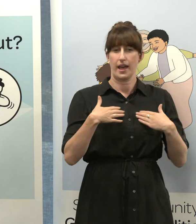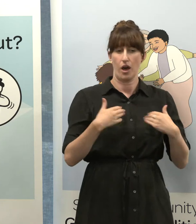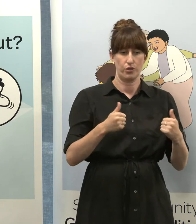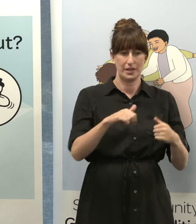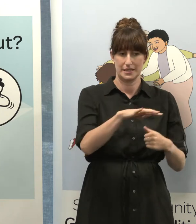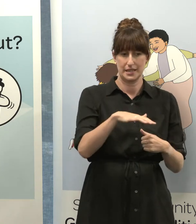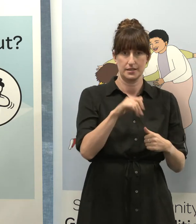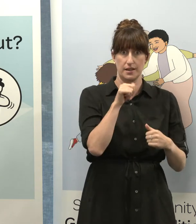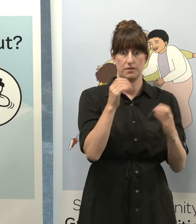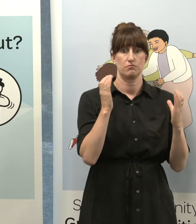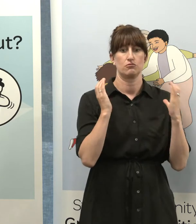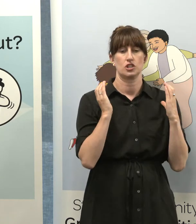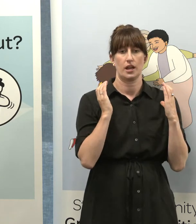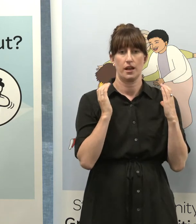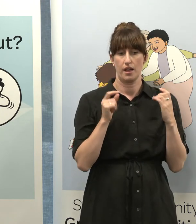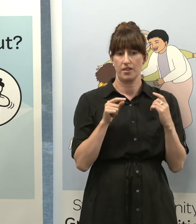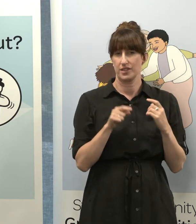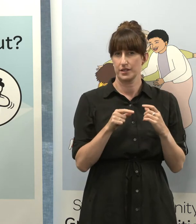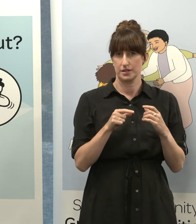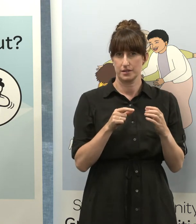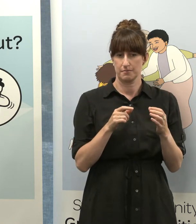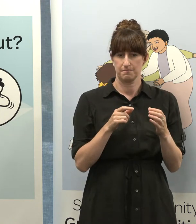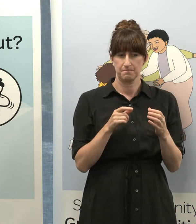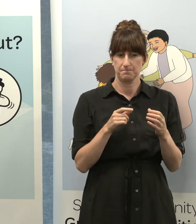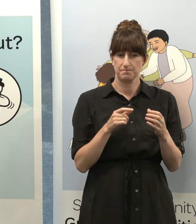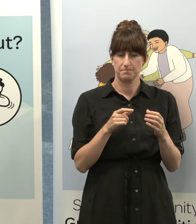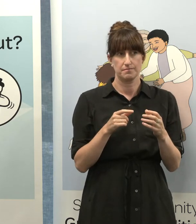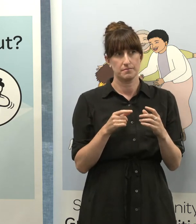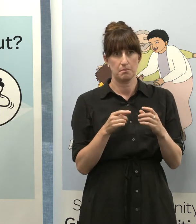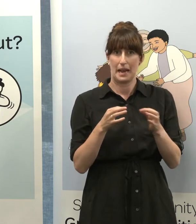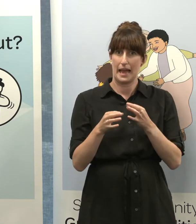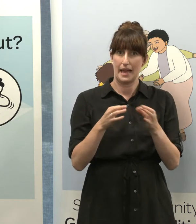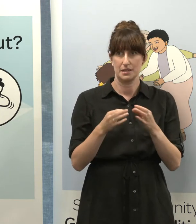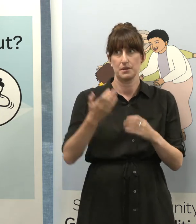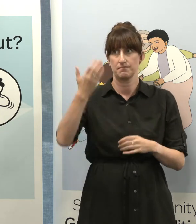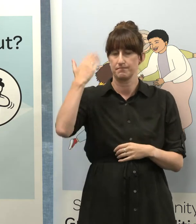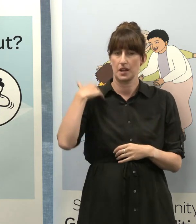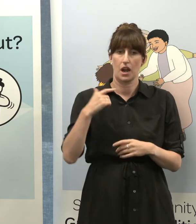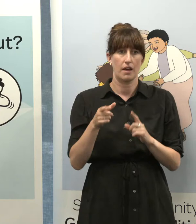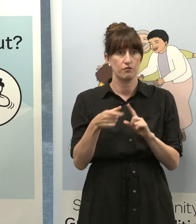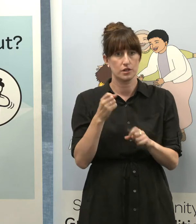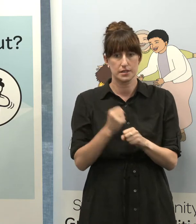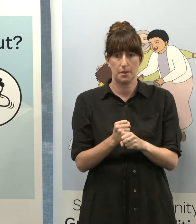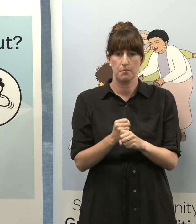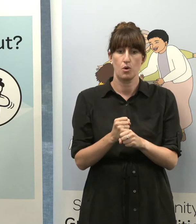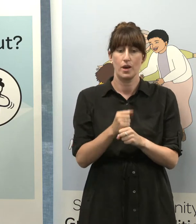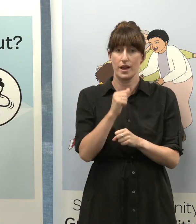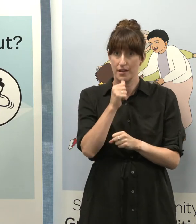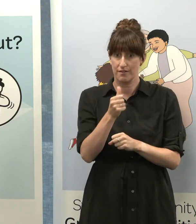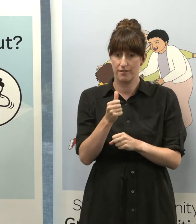on critical workforces, both in health settings and in nonhealth sittings and those